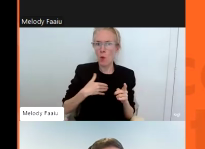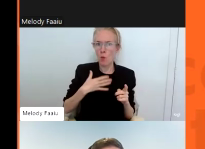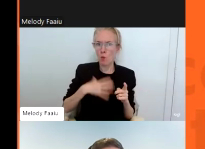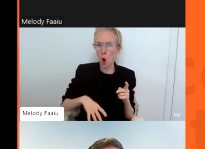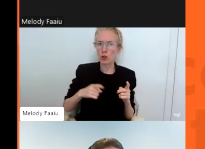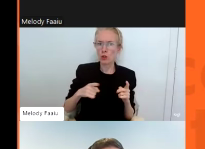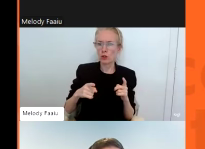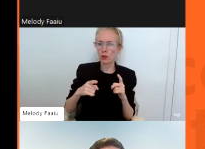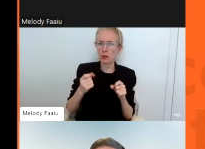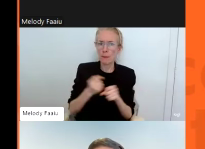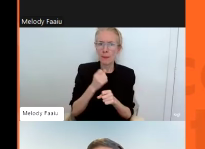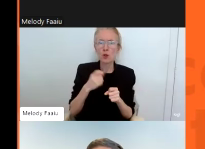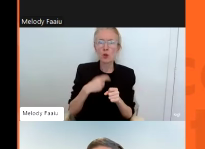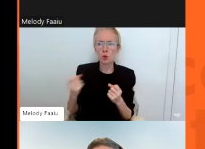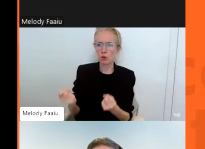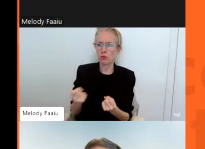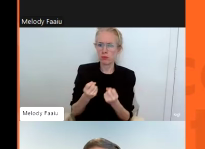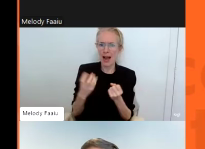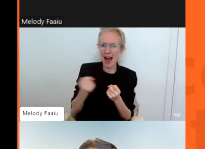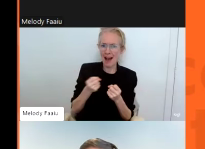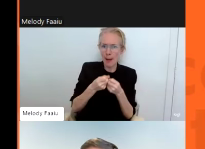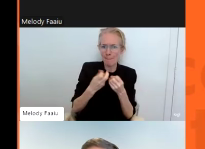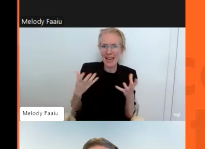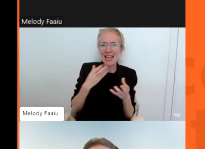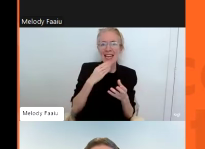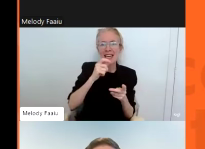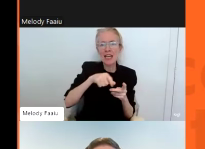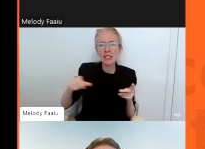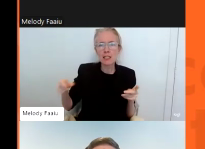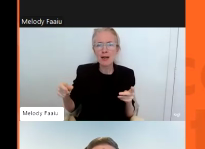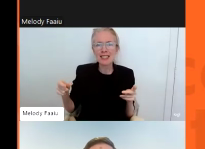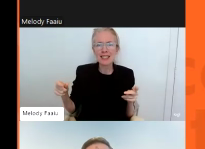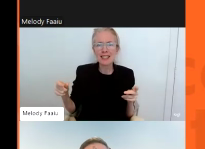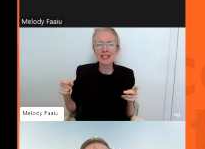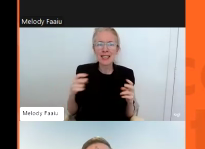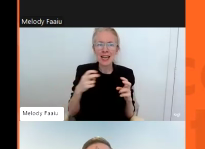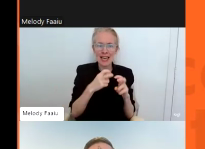aisles have to be very it access and that type of thing. And again,